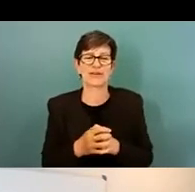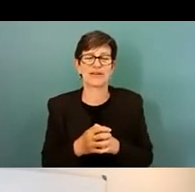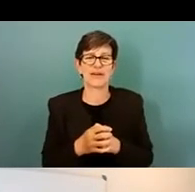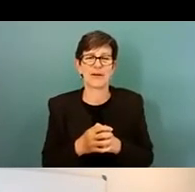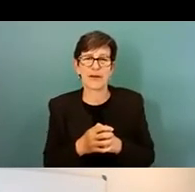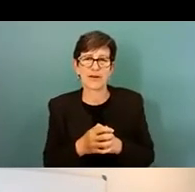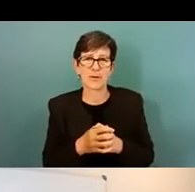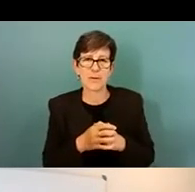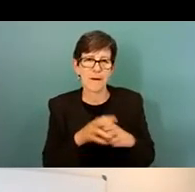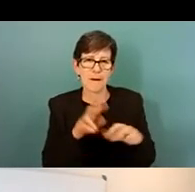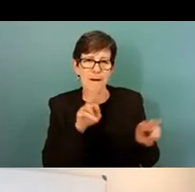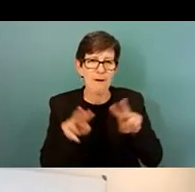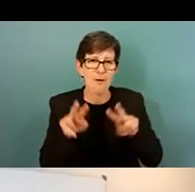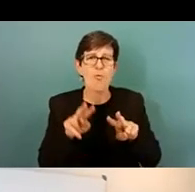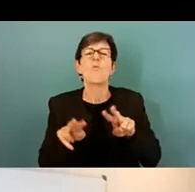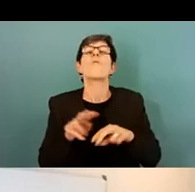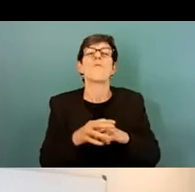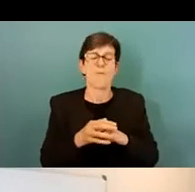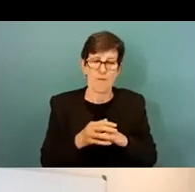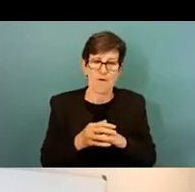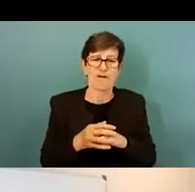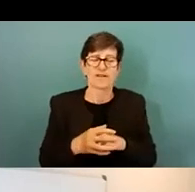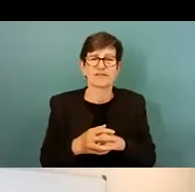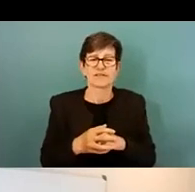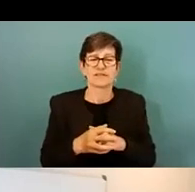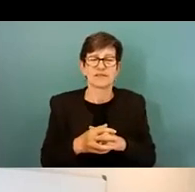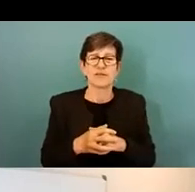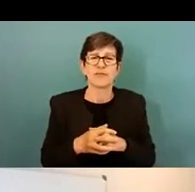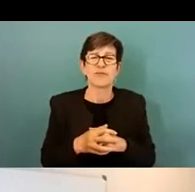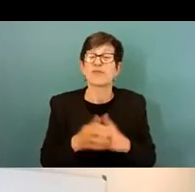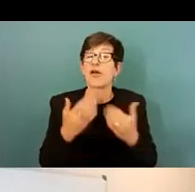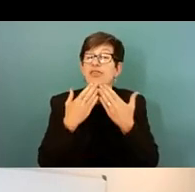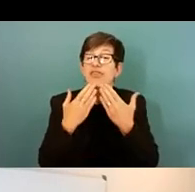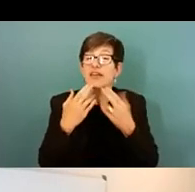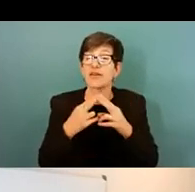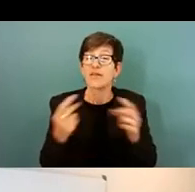tell us for good database policy decisions. So thank you so much for attending the launch